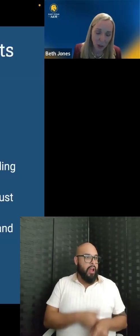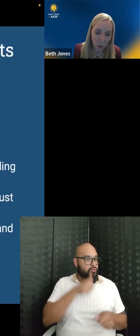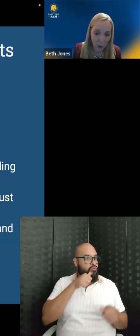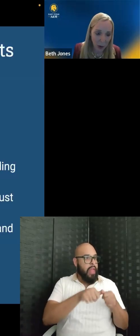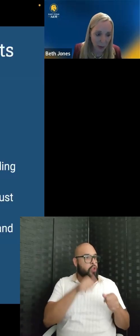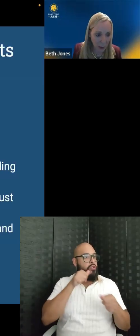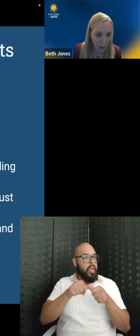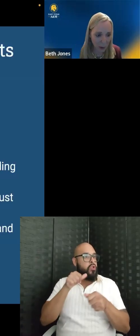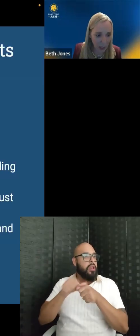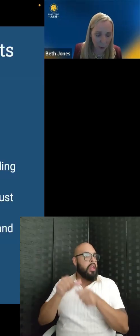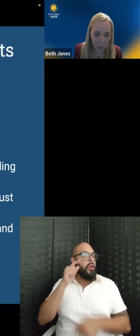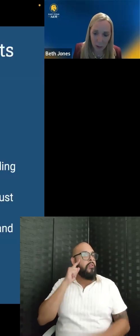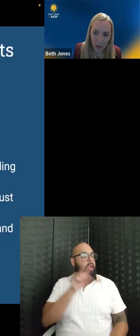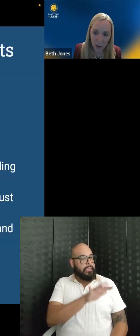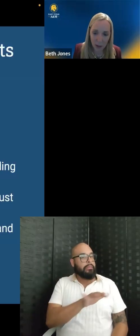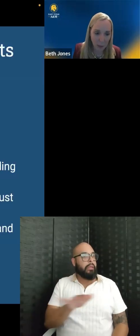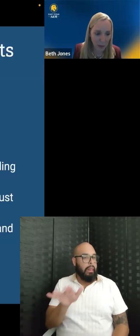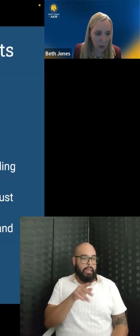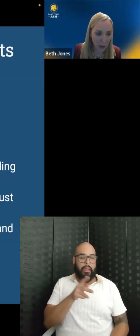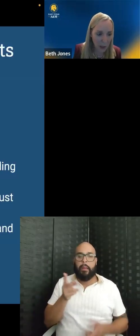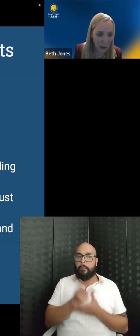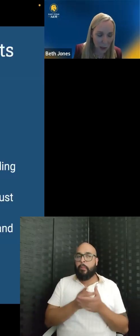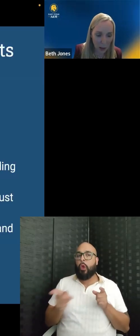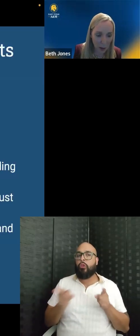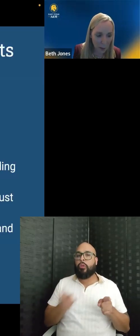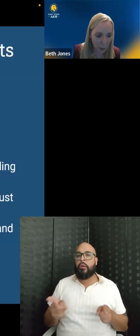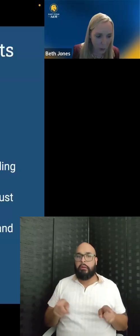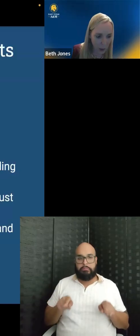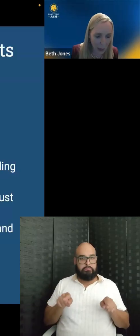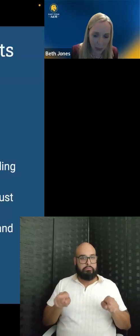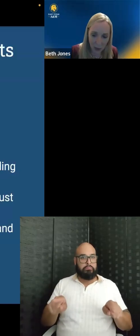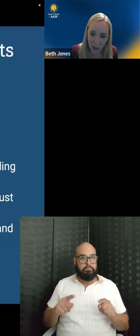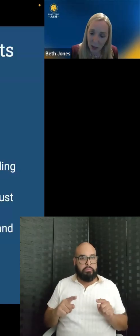And so they're having some of those same difficulties with spelling.